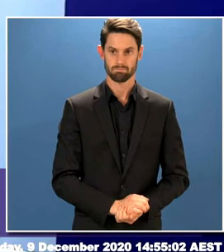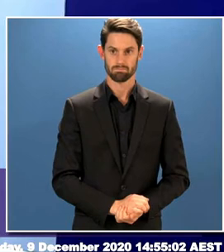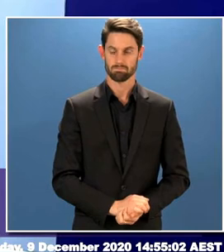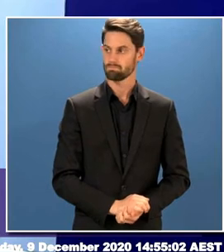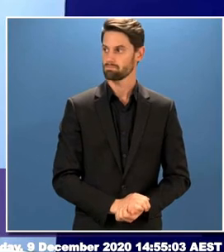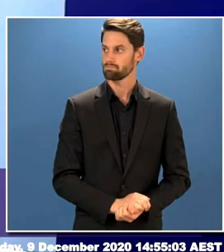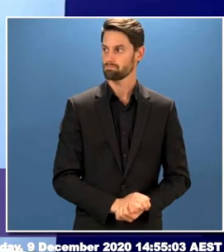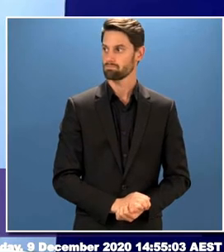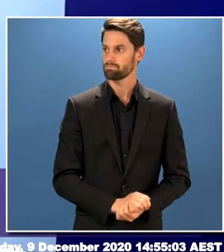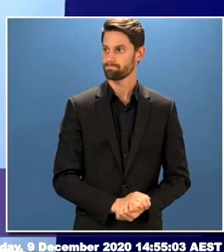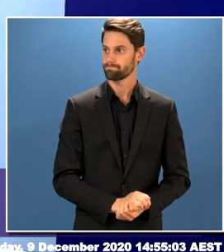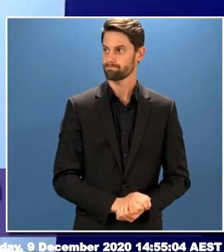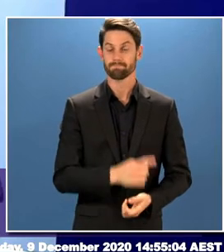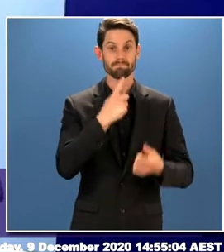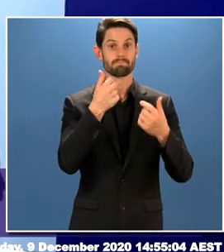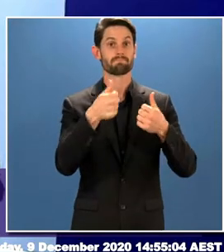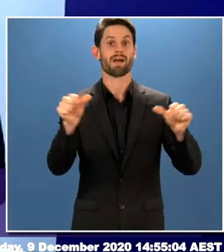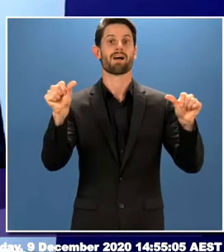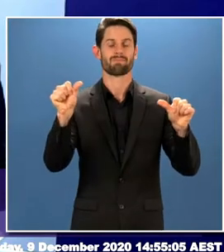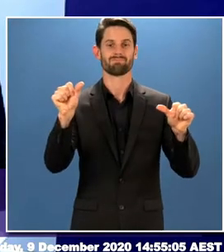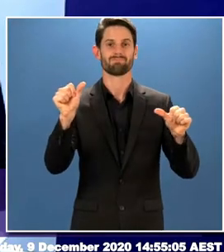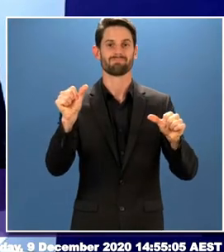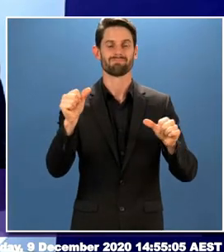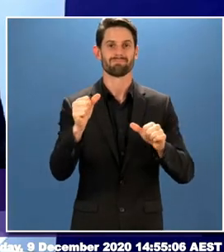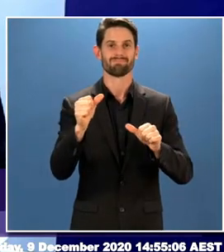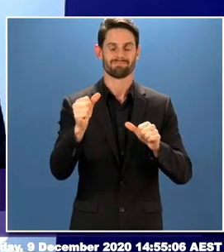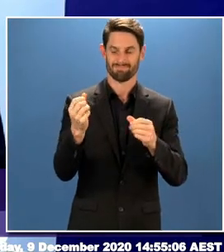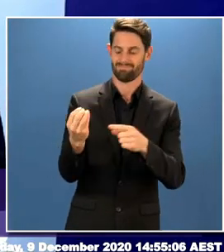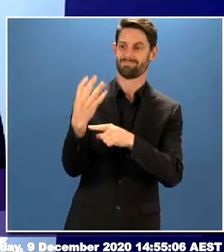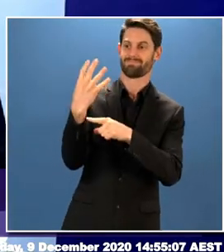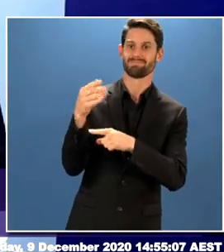There she is. Good afternoon, Dr Stafford. Good afternoon, Dr Stafford.